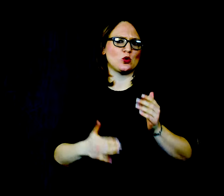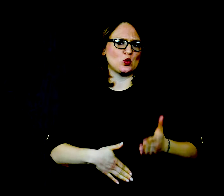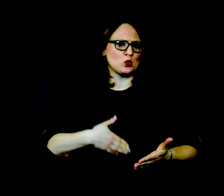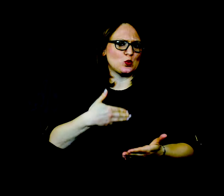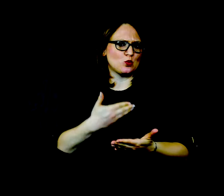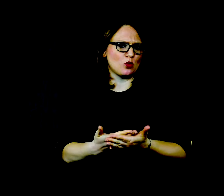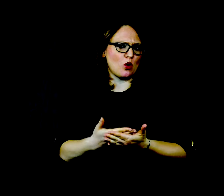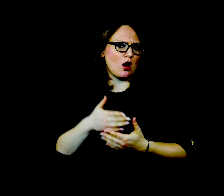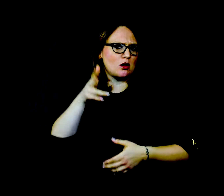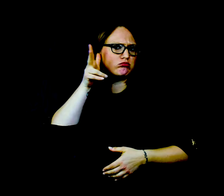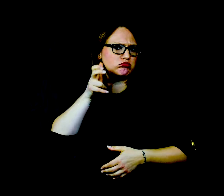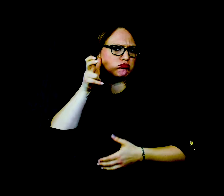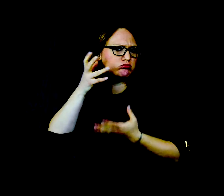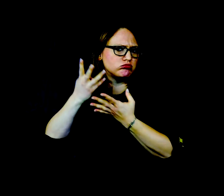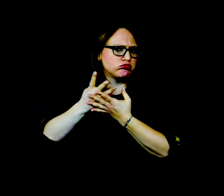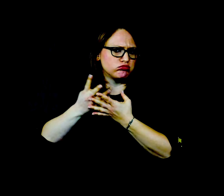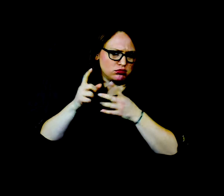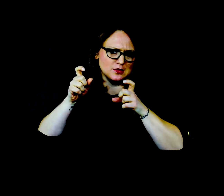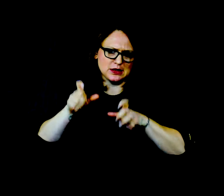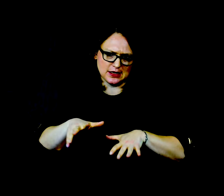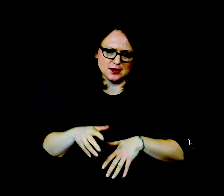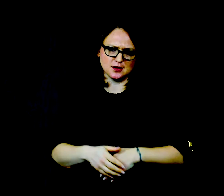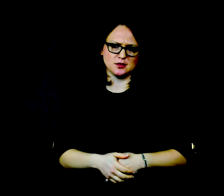Newborn Hearing Screening;